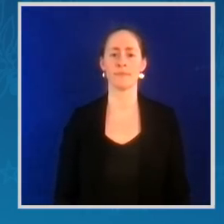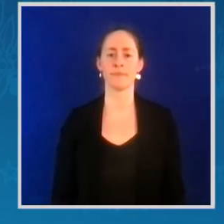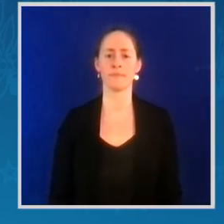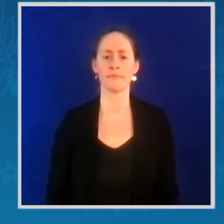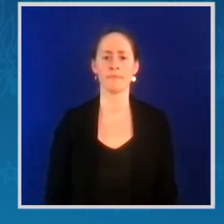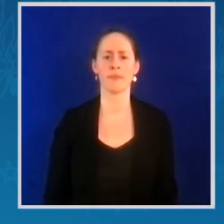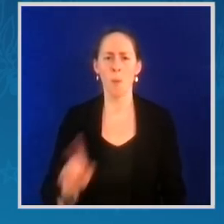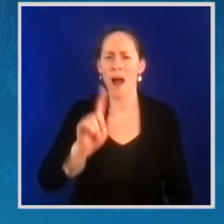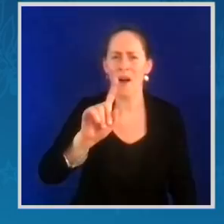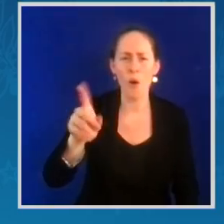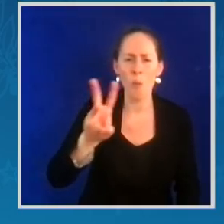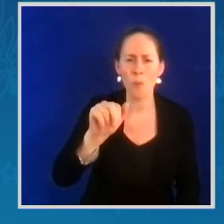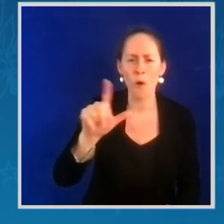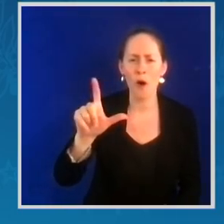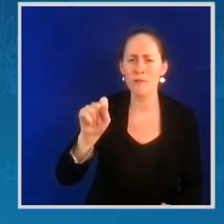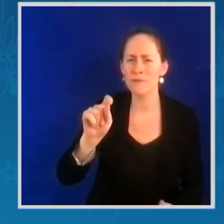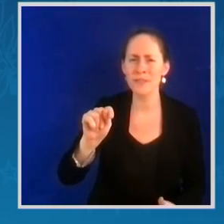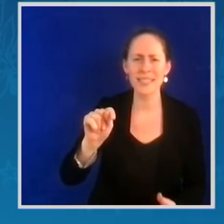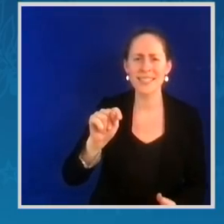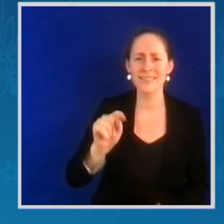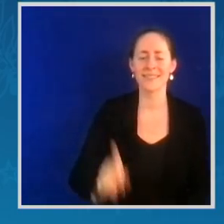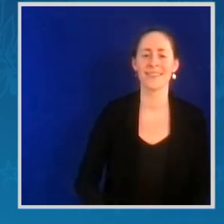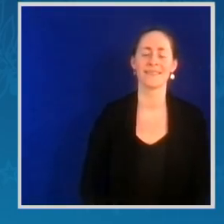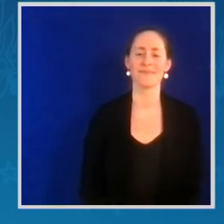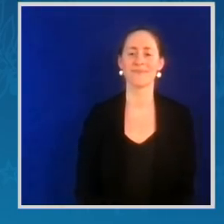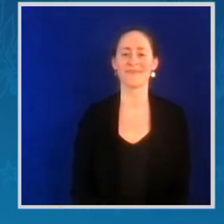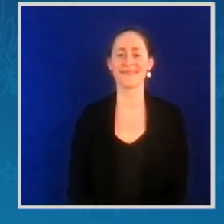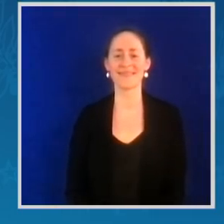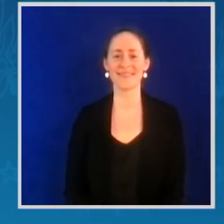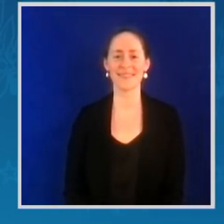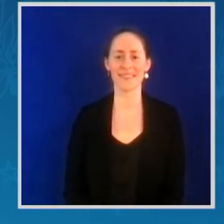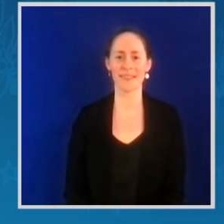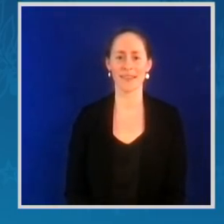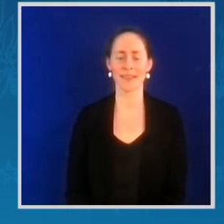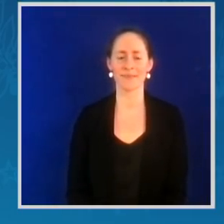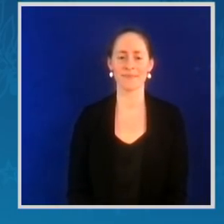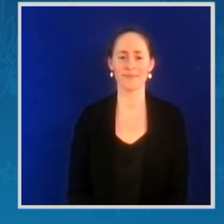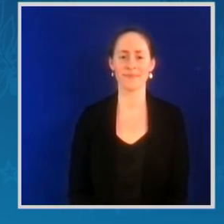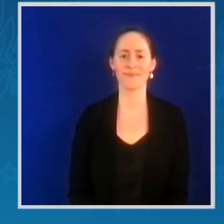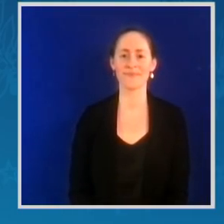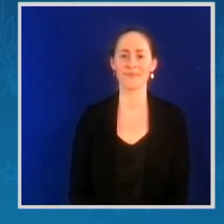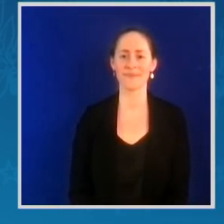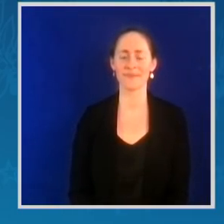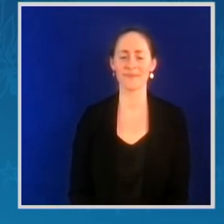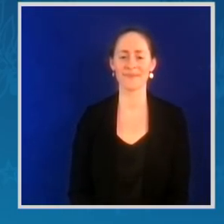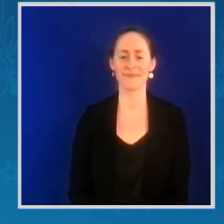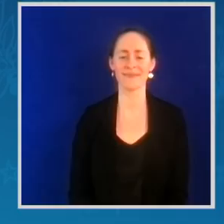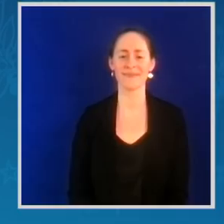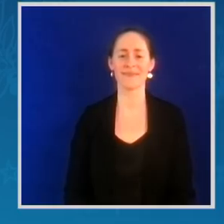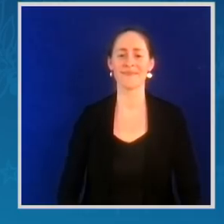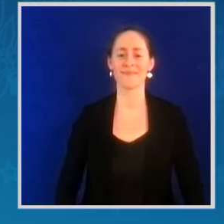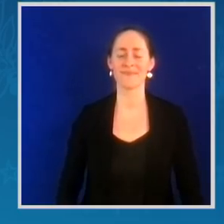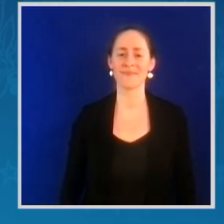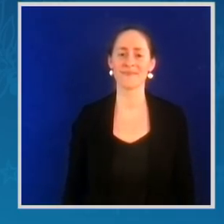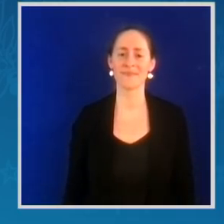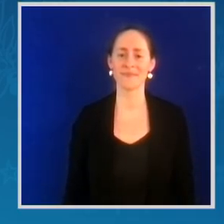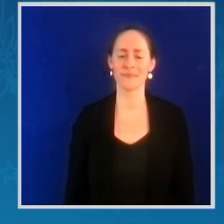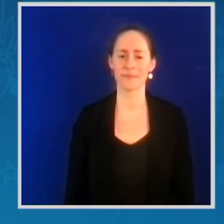The Vice President: Okay The Press: Vice President Harris. In your conversations on this trip,